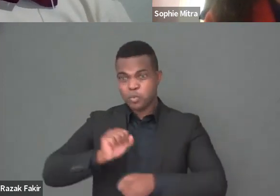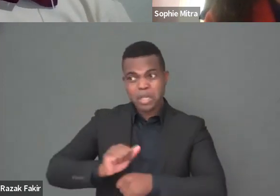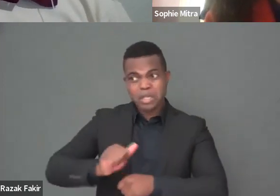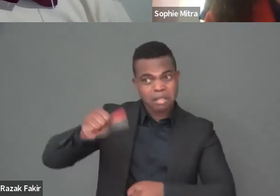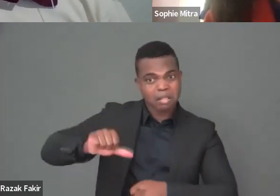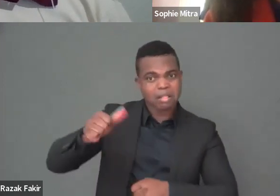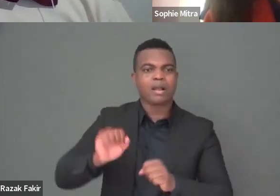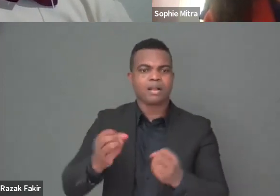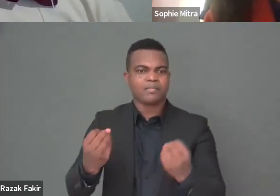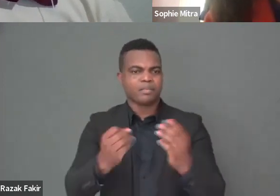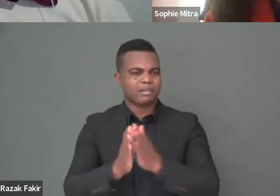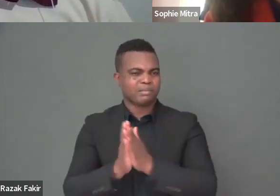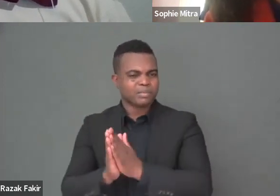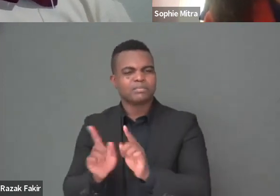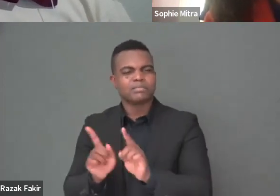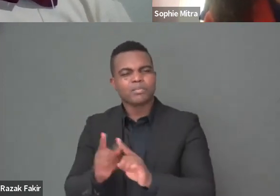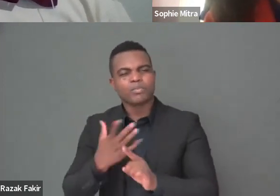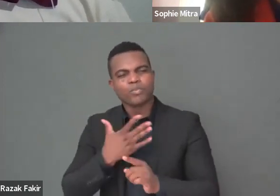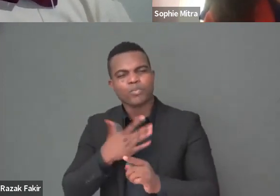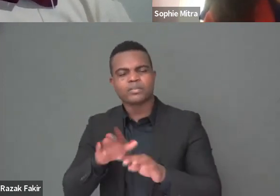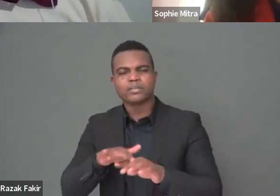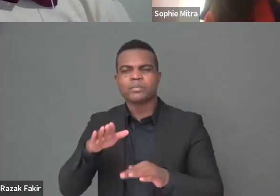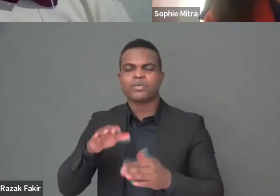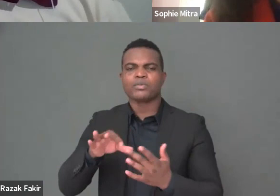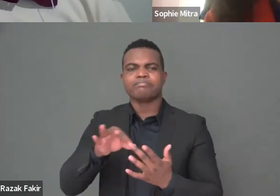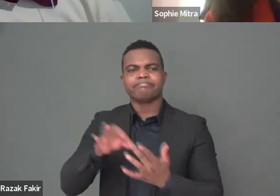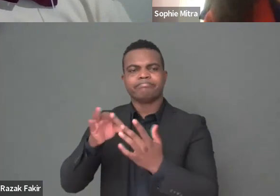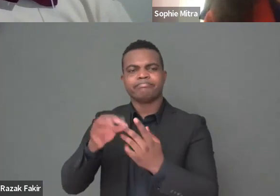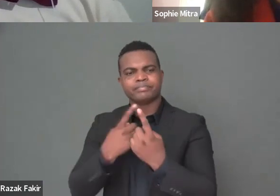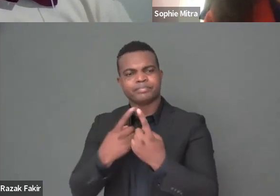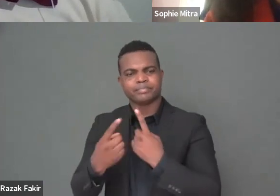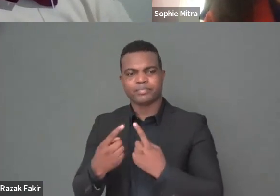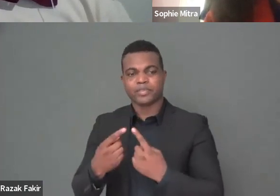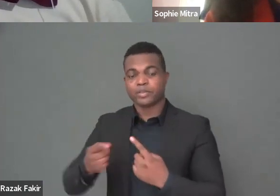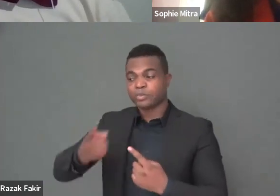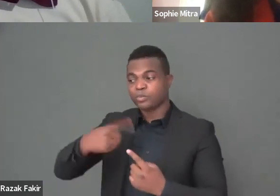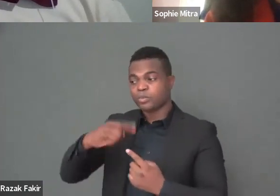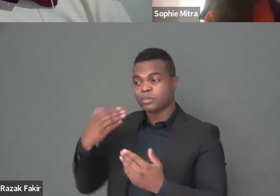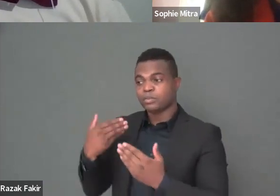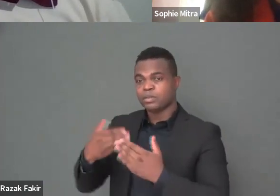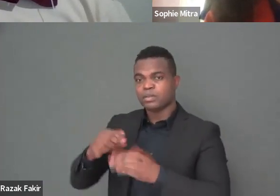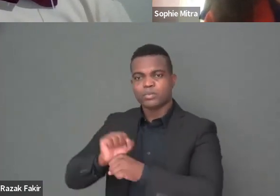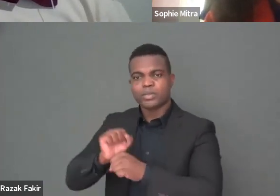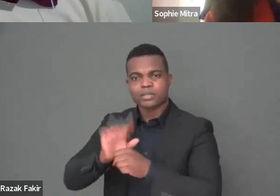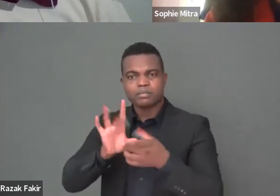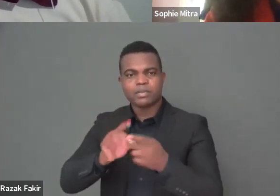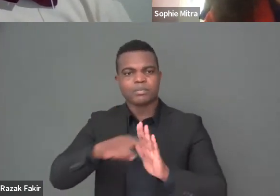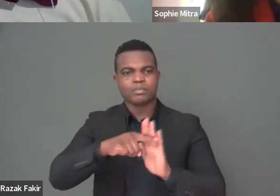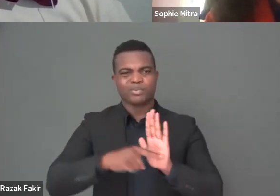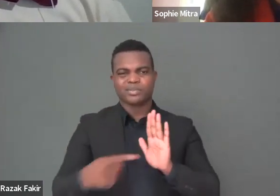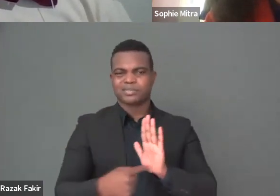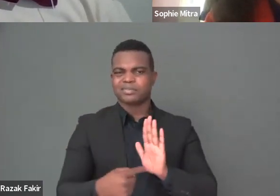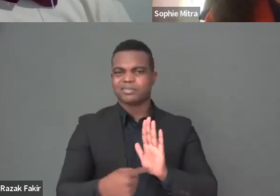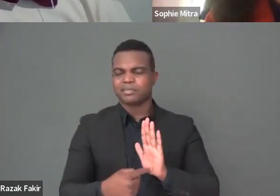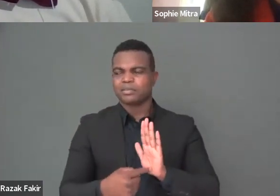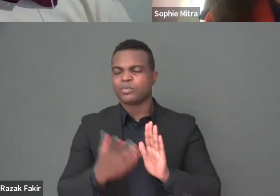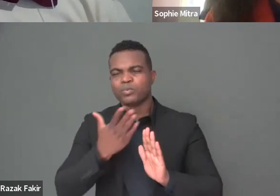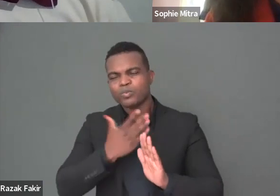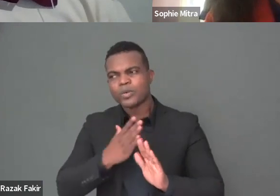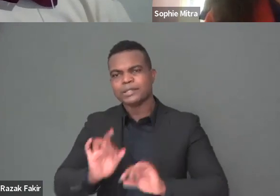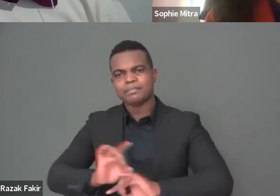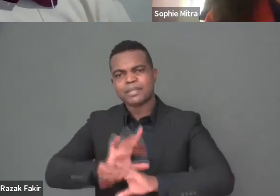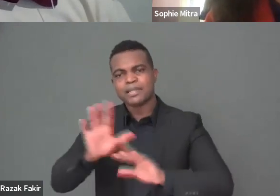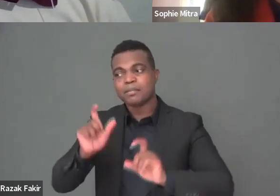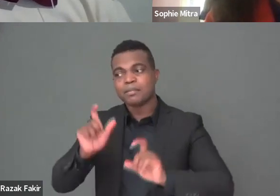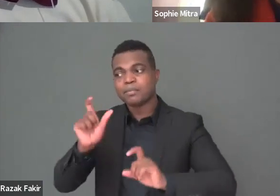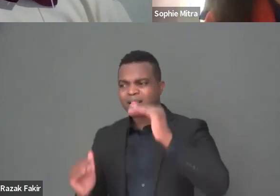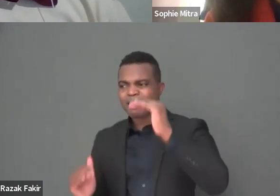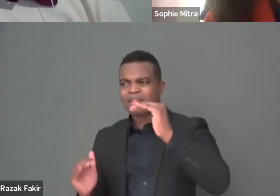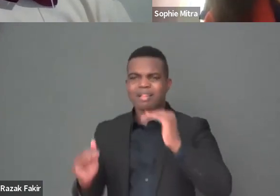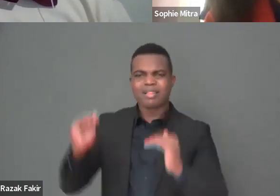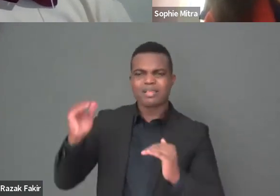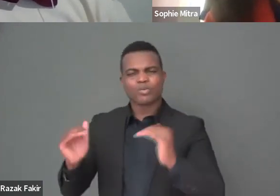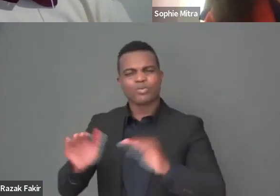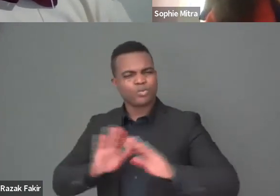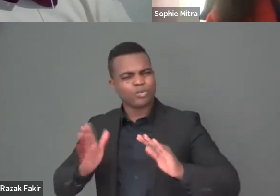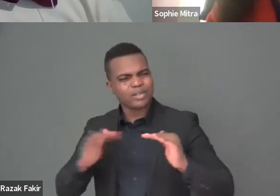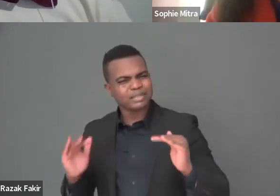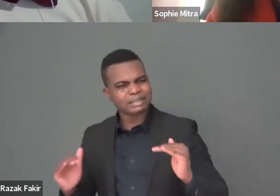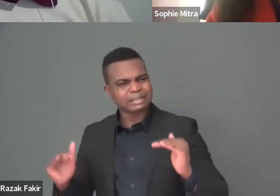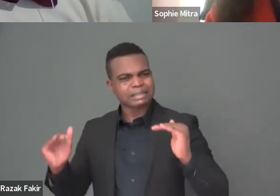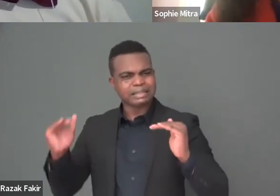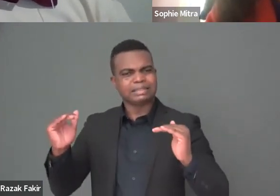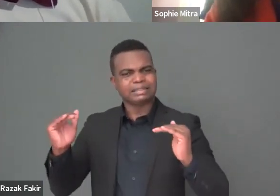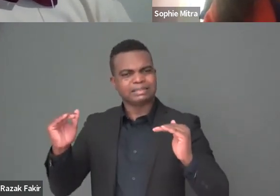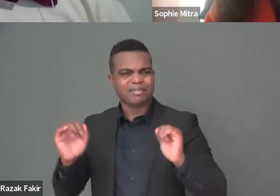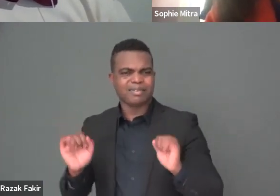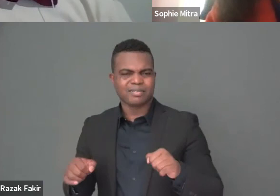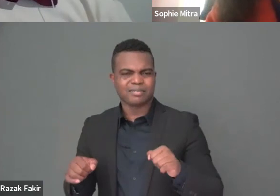Sophie Mitra: And for majority of countries we also find a gap disability gap for the employment rate the youth I don't rate, the share of adults in informal work living conditions and domestic violence.